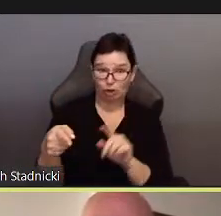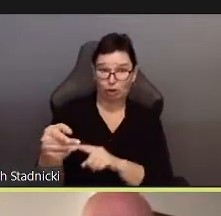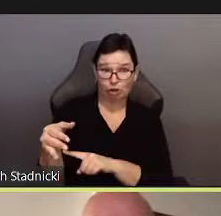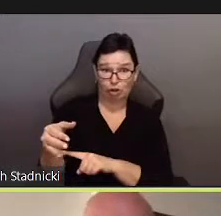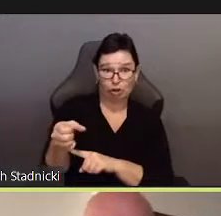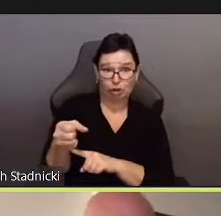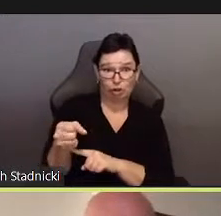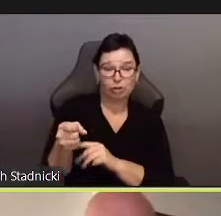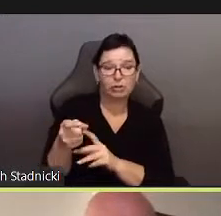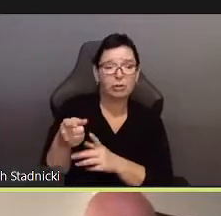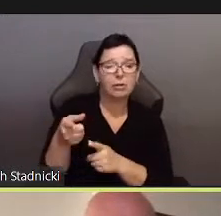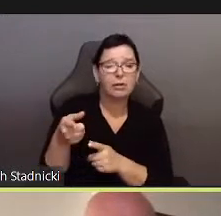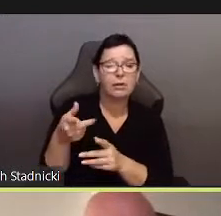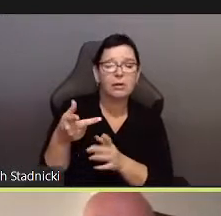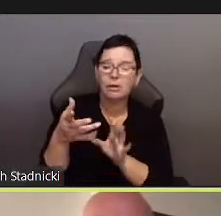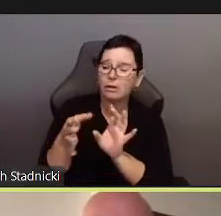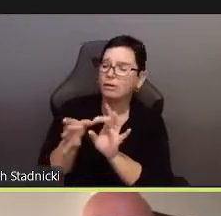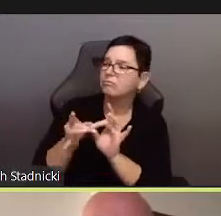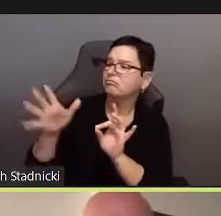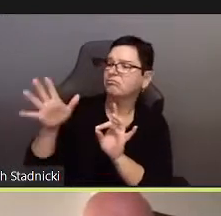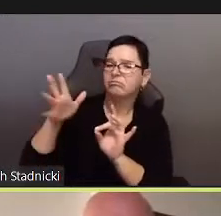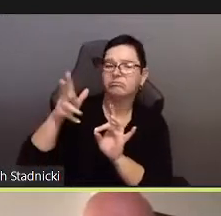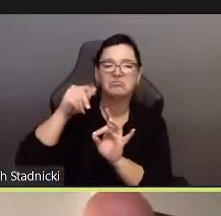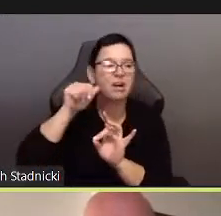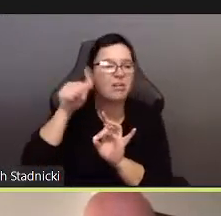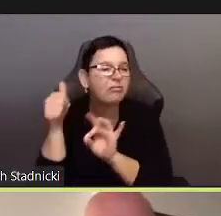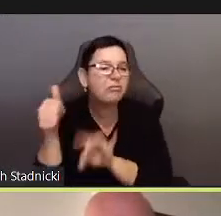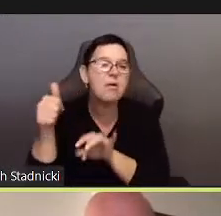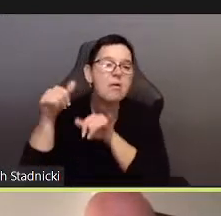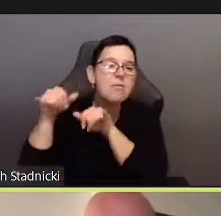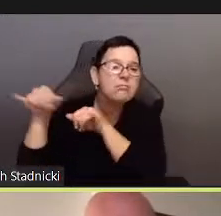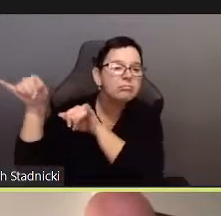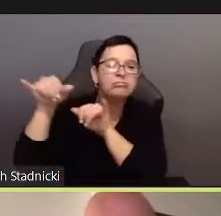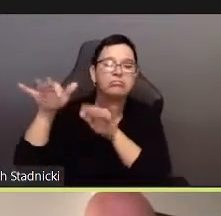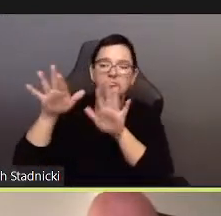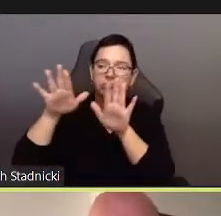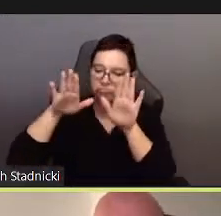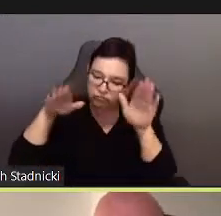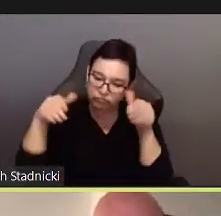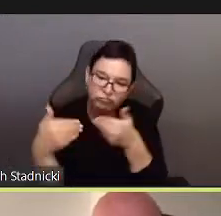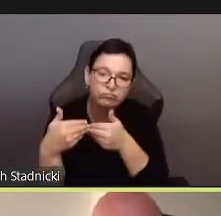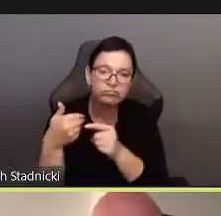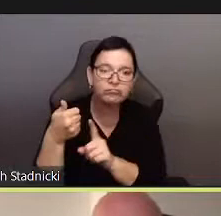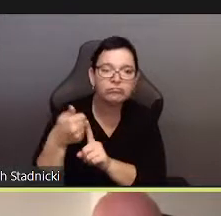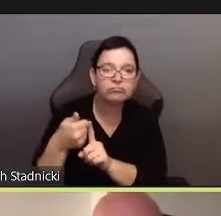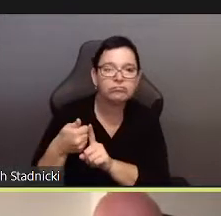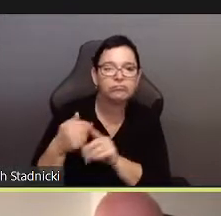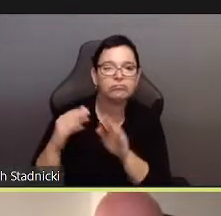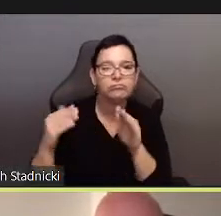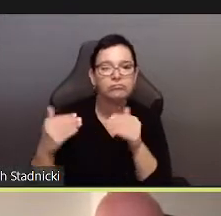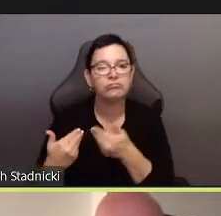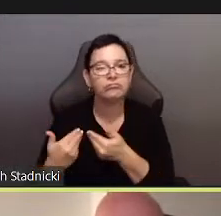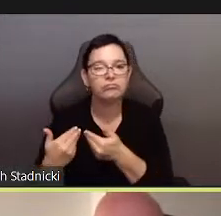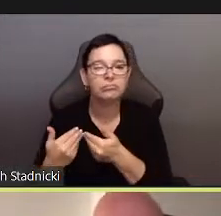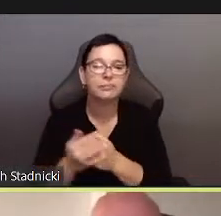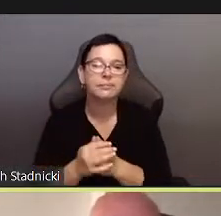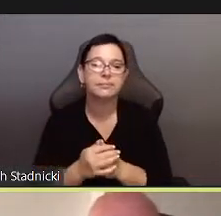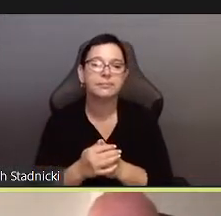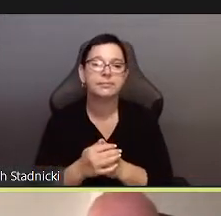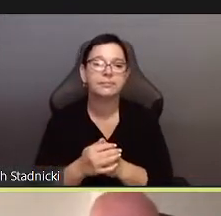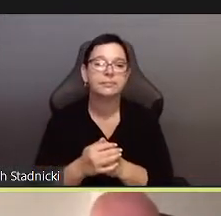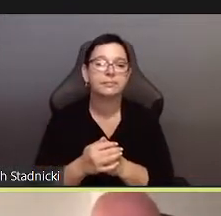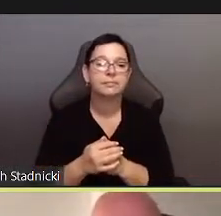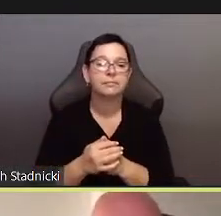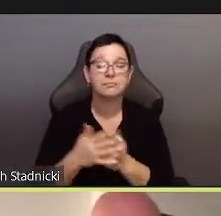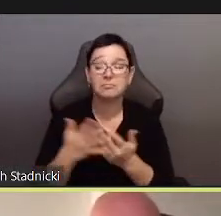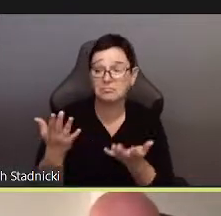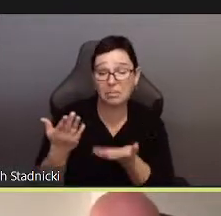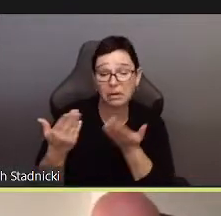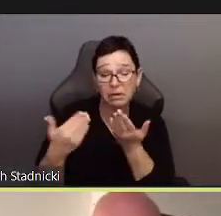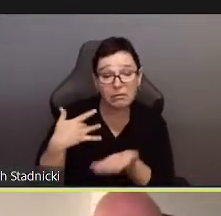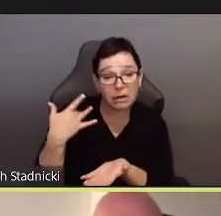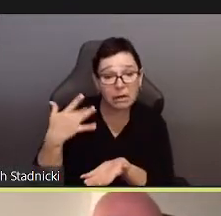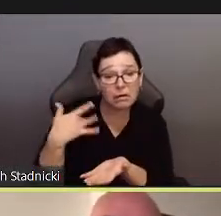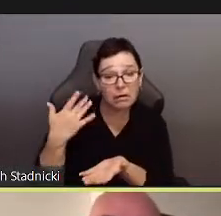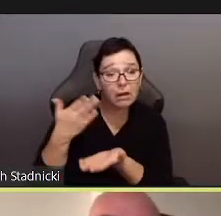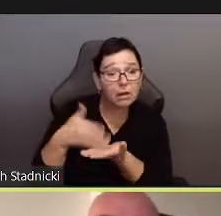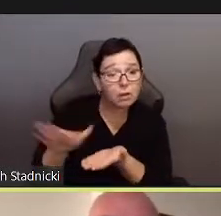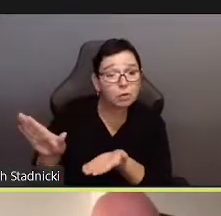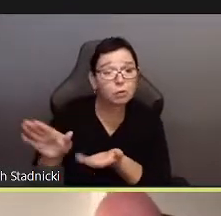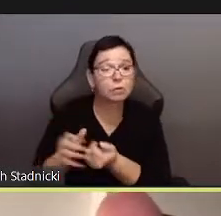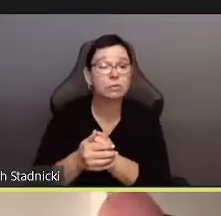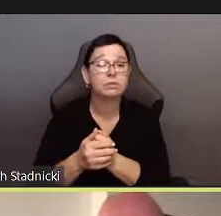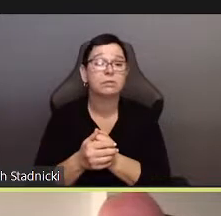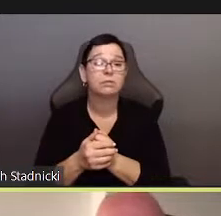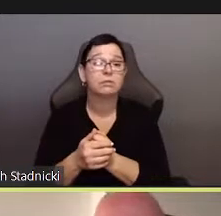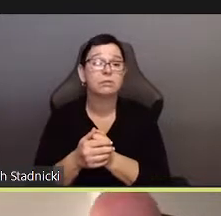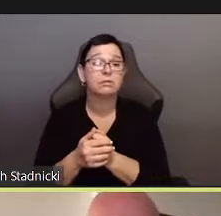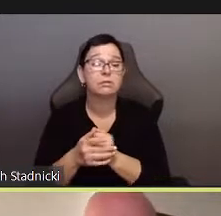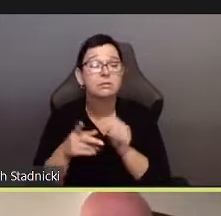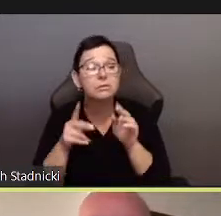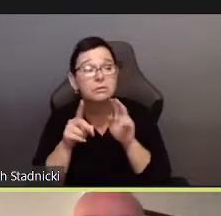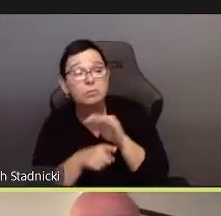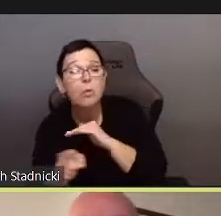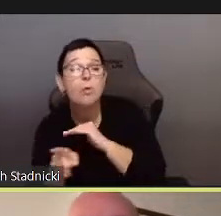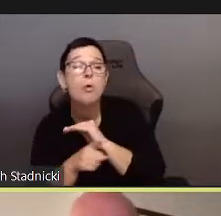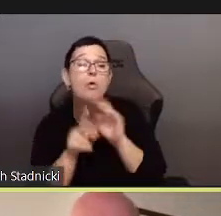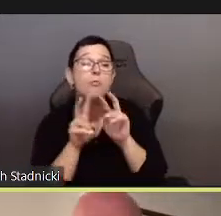We are dealing here with the excluded simply put: